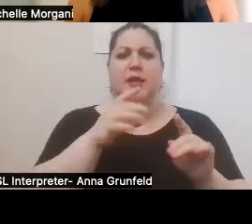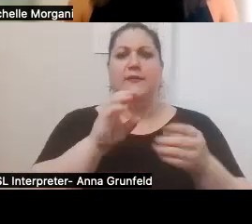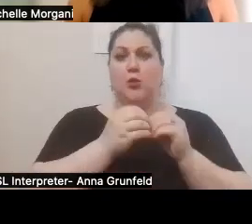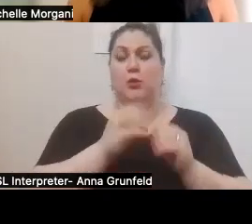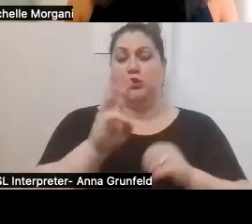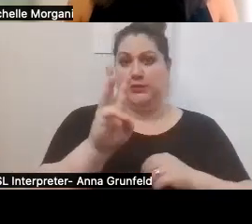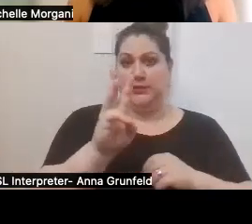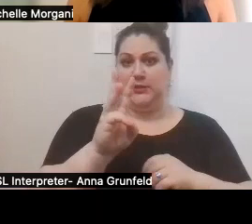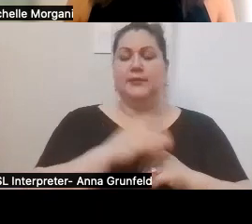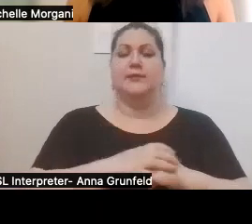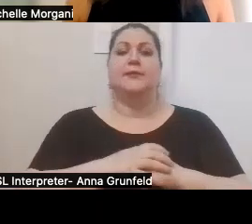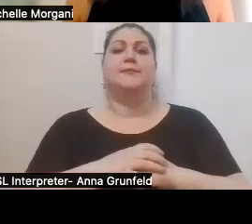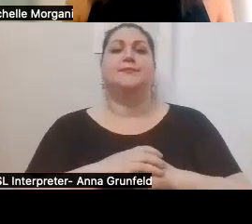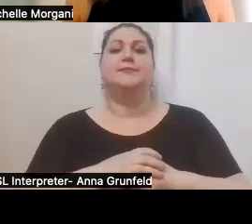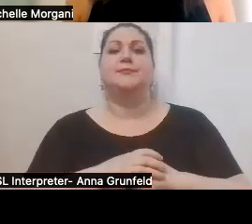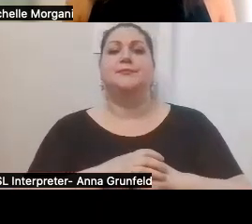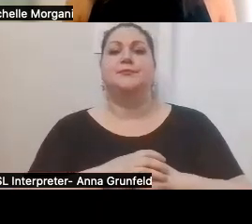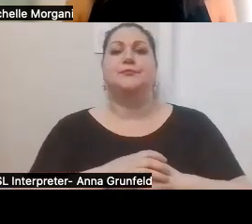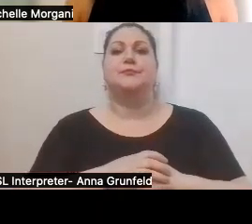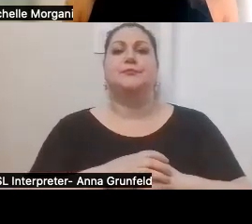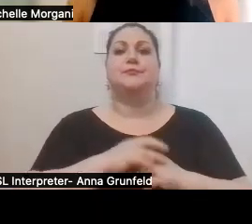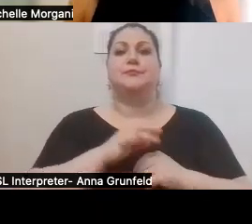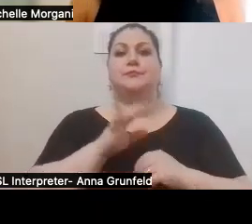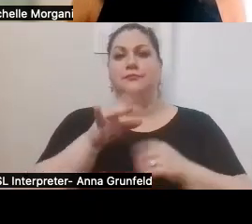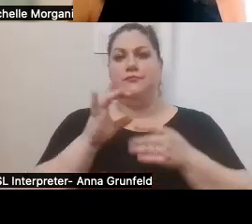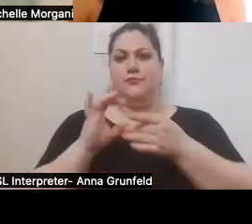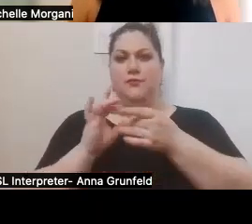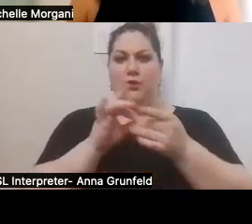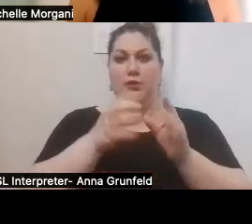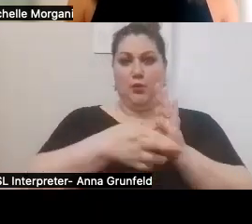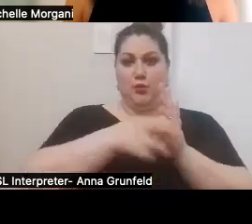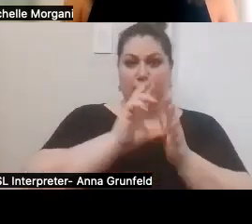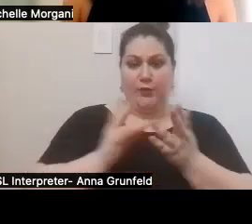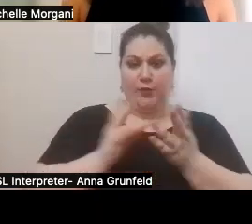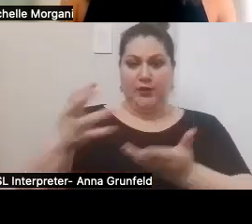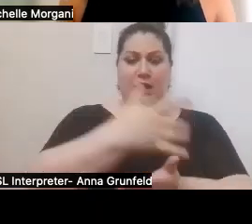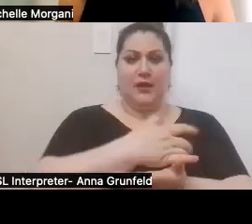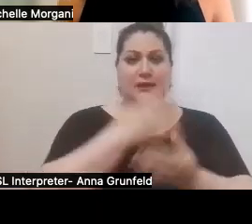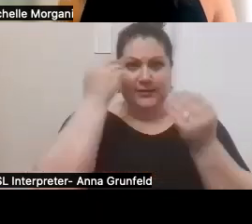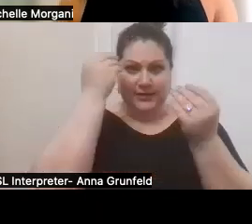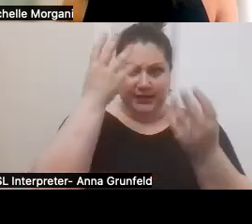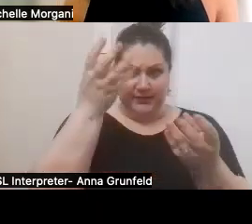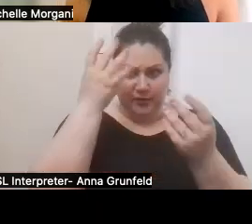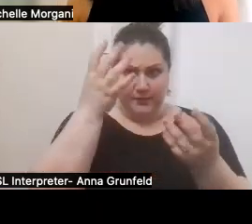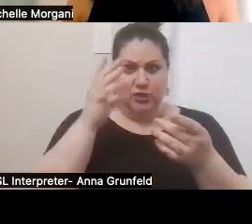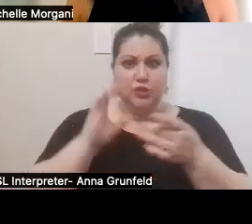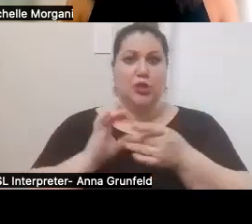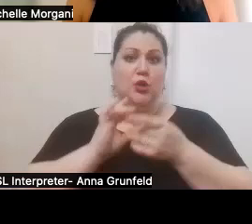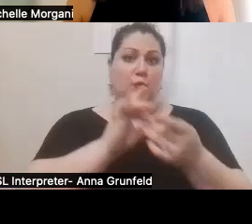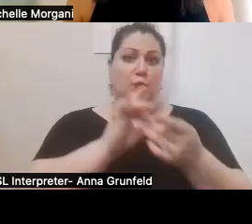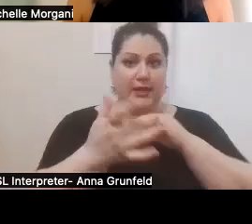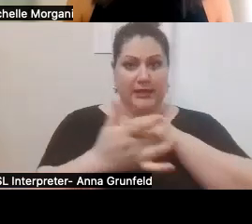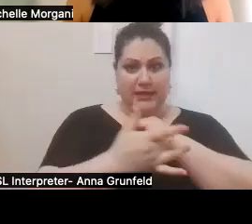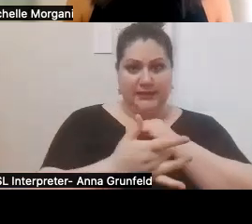which is essentially around reviewing and pulling and collecting the information around the technical standards and competencies for each program.